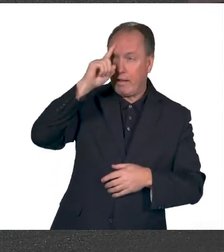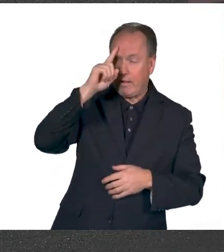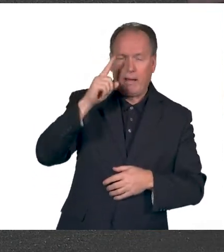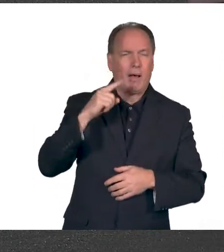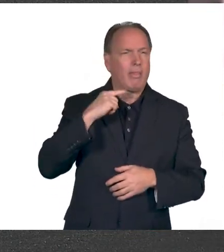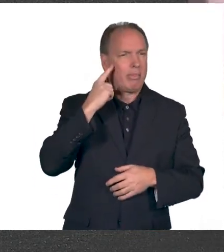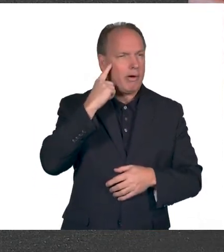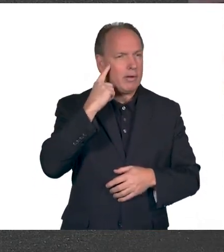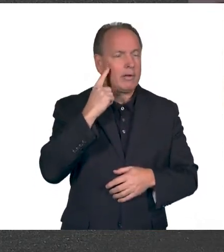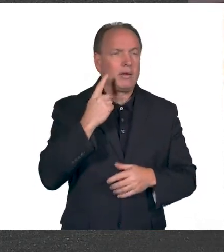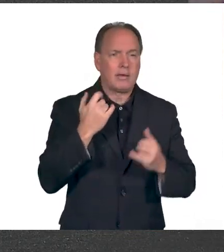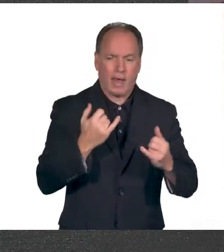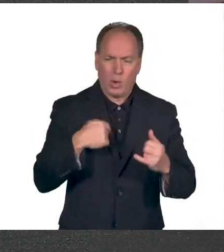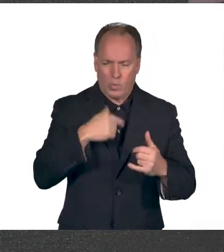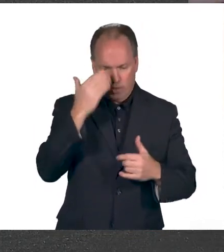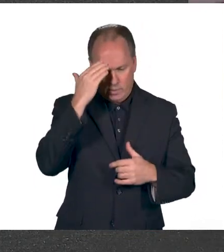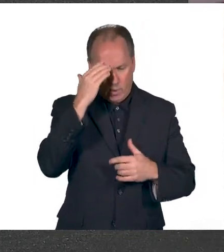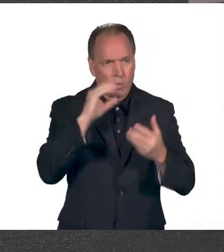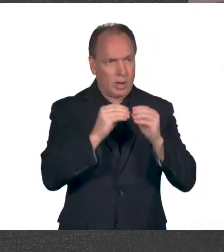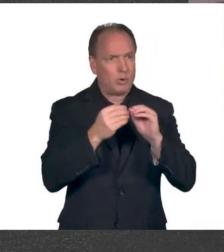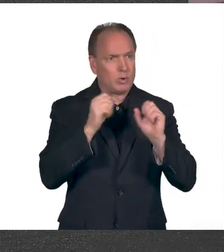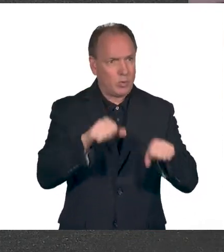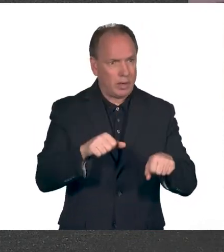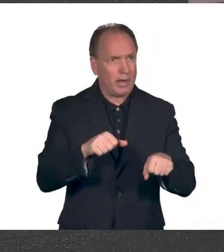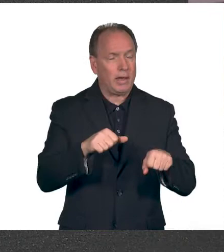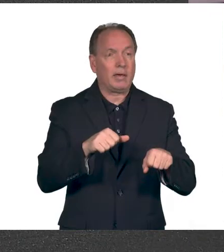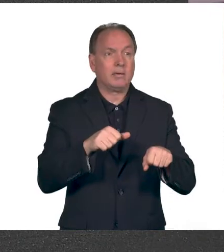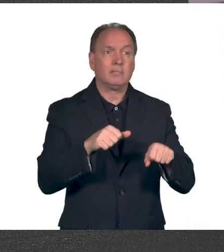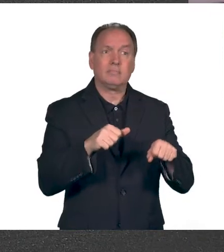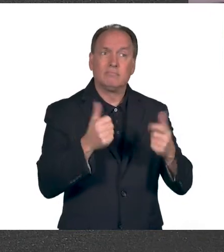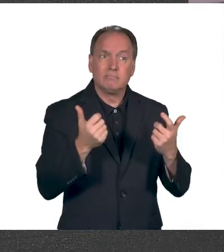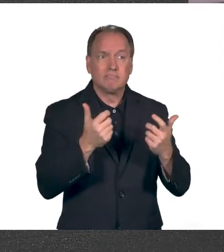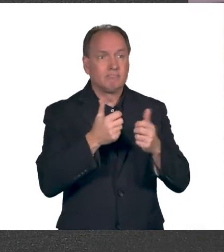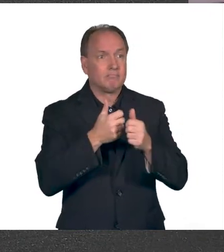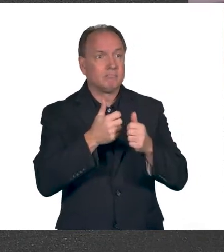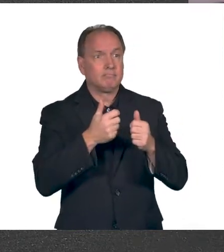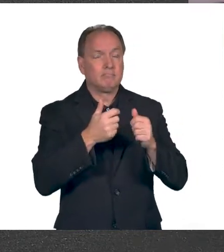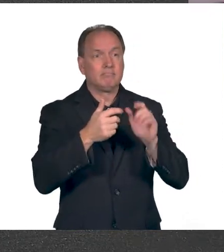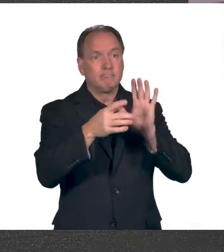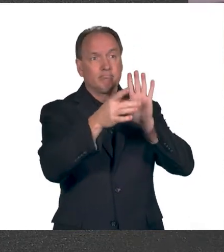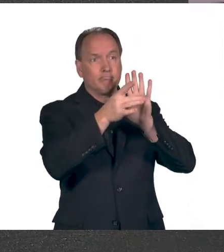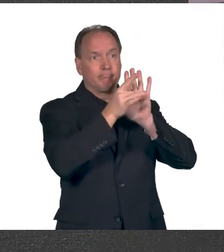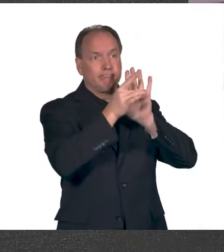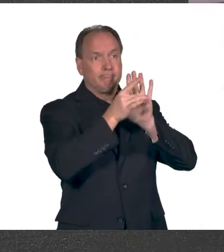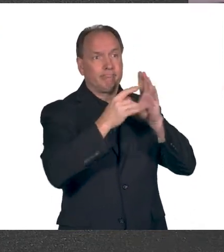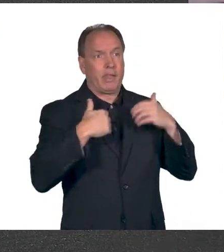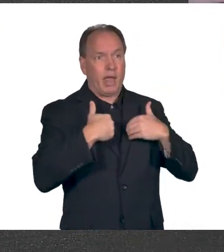So I thought since we know our numbers we could keep track of our animals on our number chart.